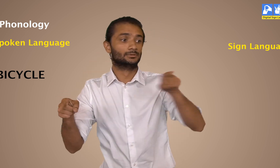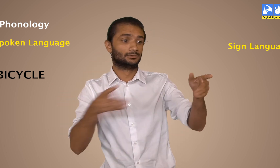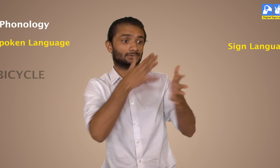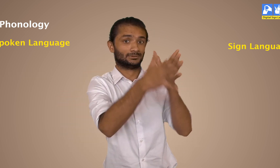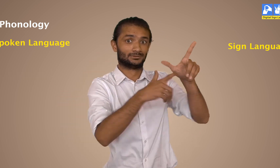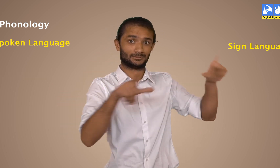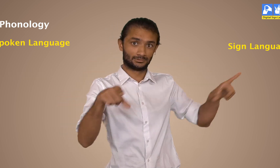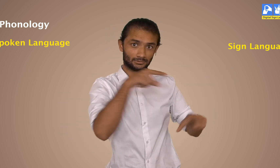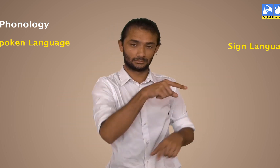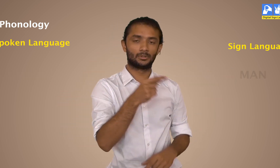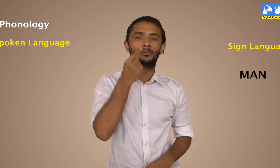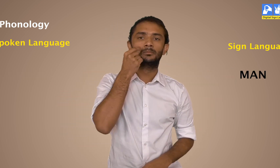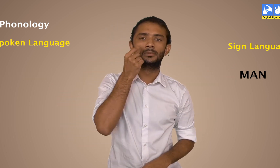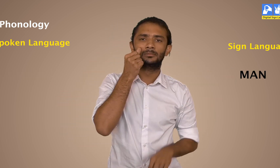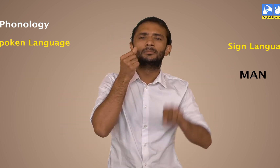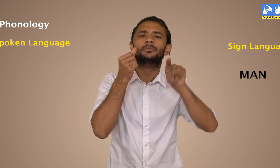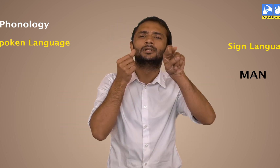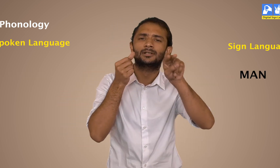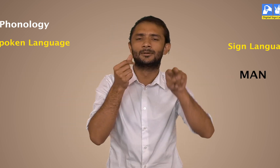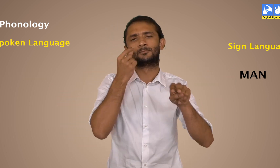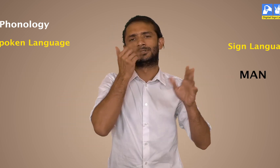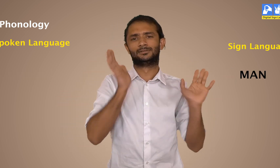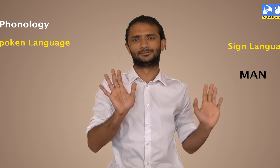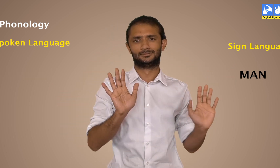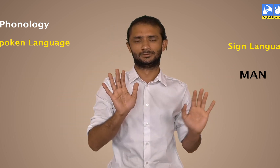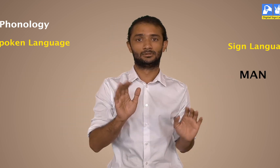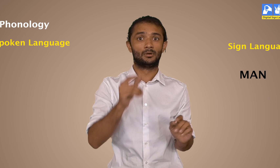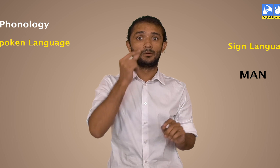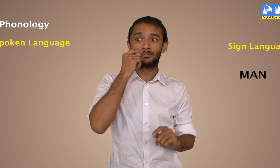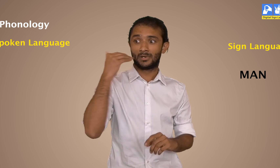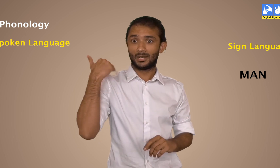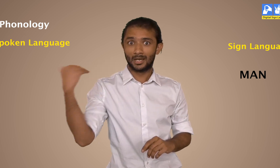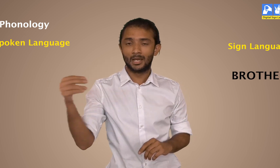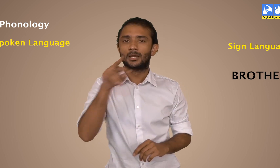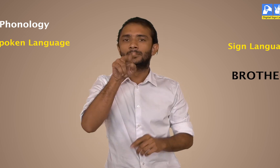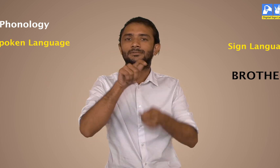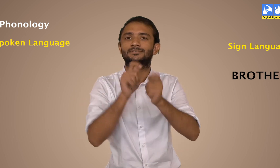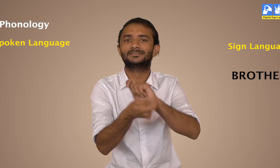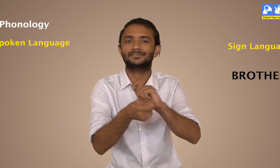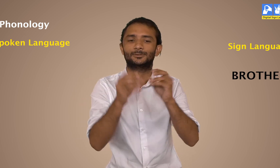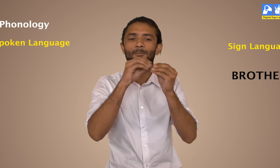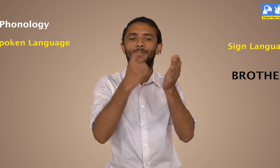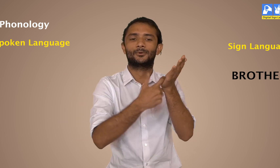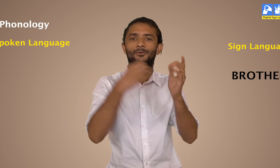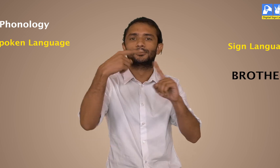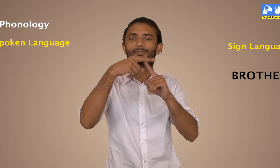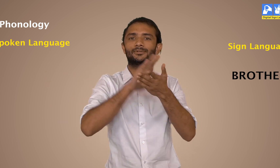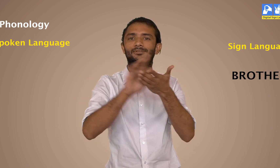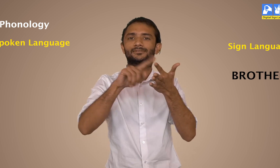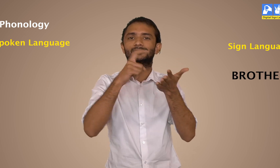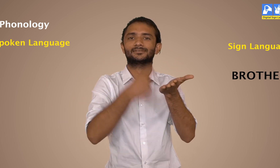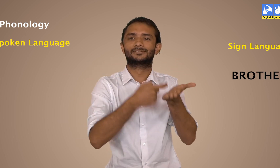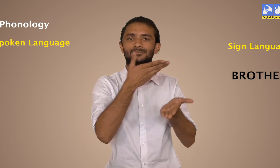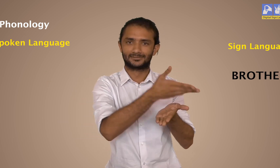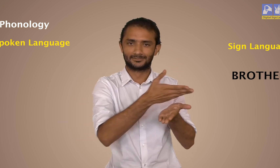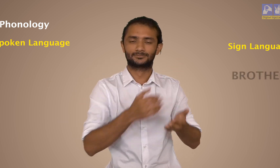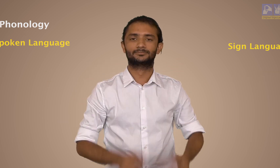For sign languages, adding a SIBLING sign to the MAN sign changes its meaning to 'BROTHER'.